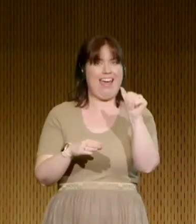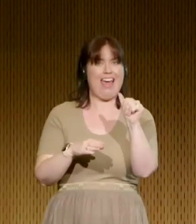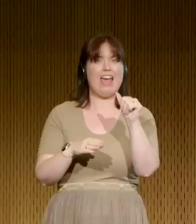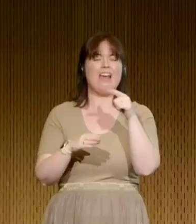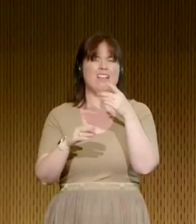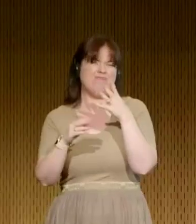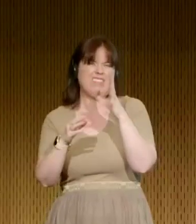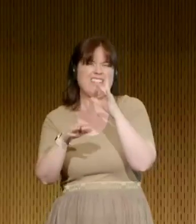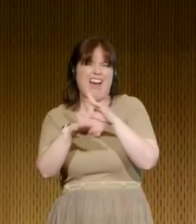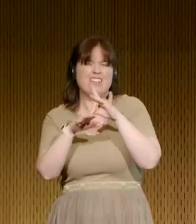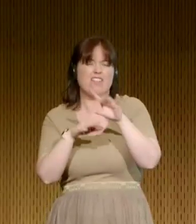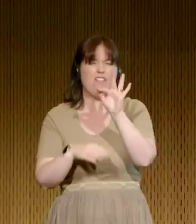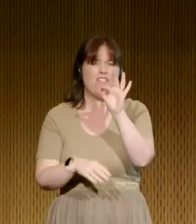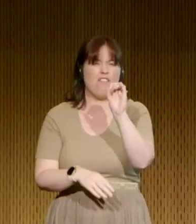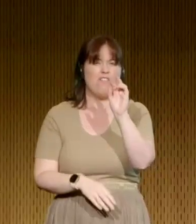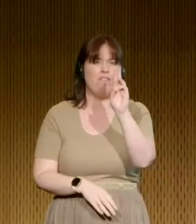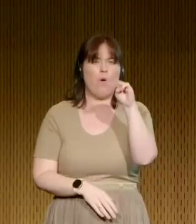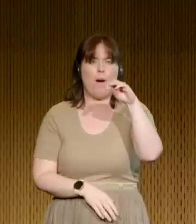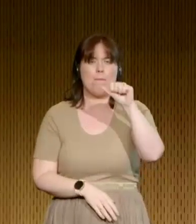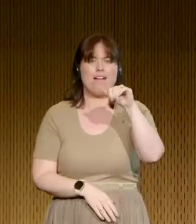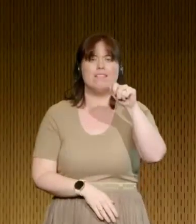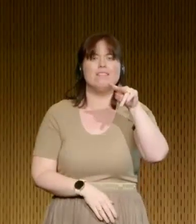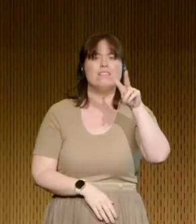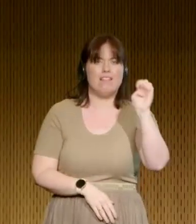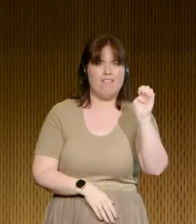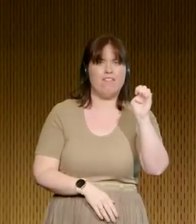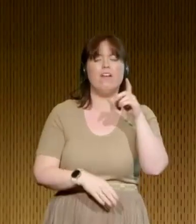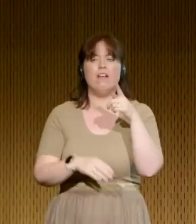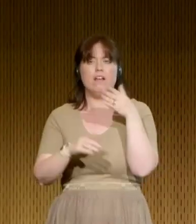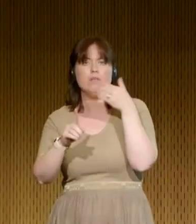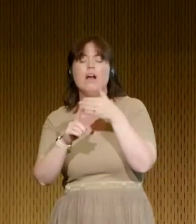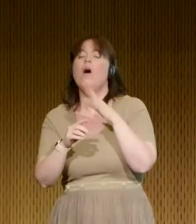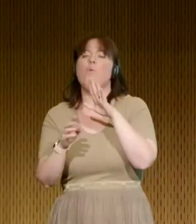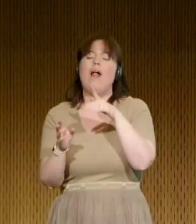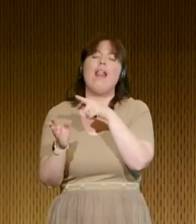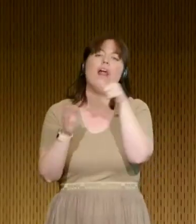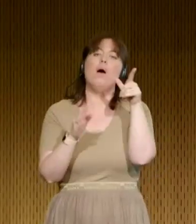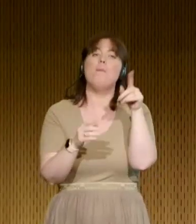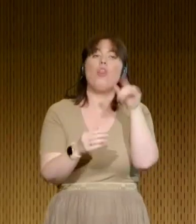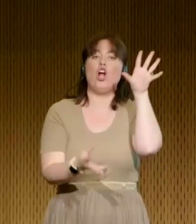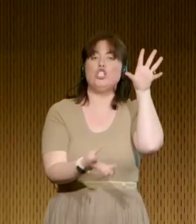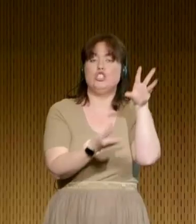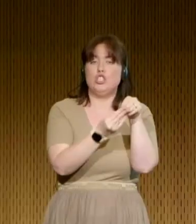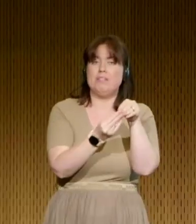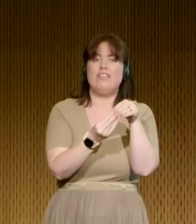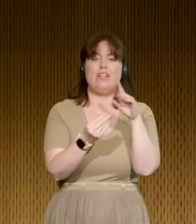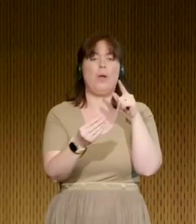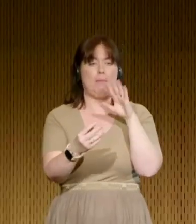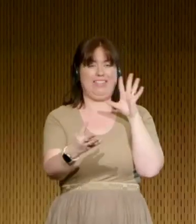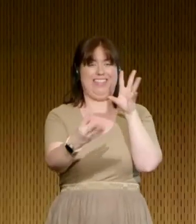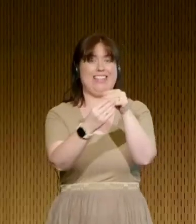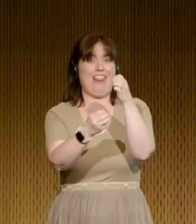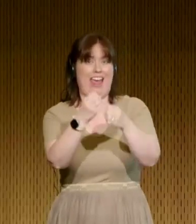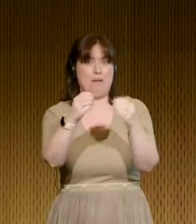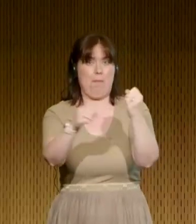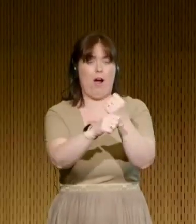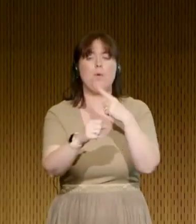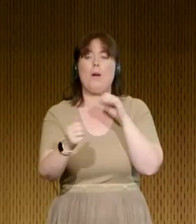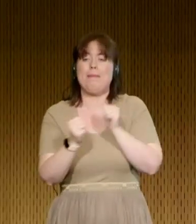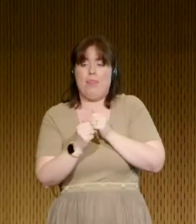(Anita): So both elements product and process are summative in that they go towards the end mark but we do meet with students on three occasions across the module to give them feedback.